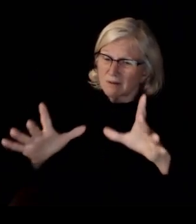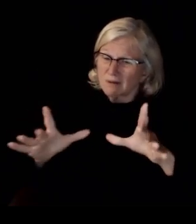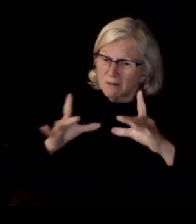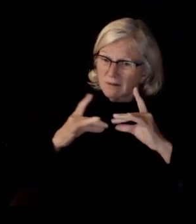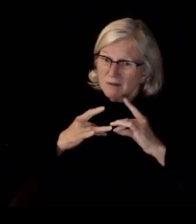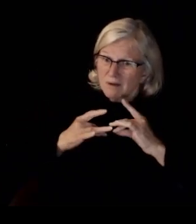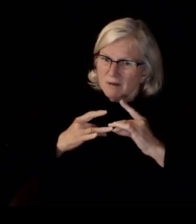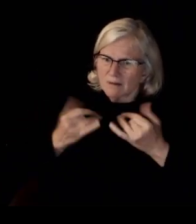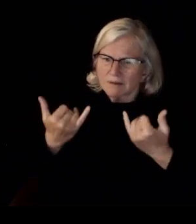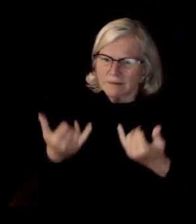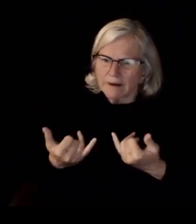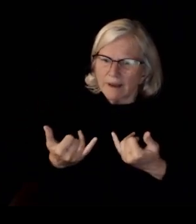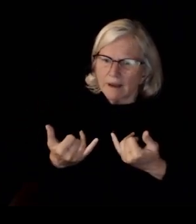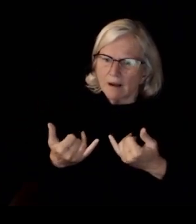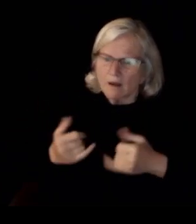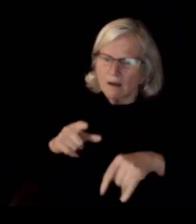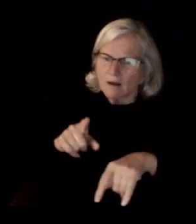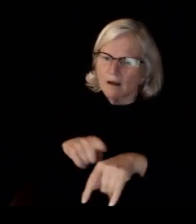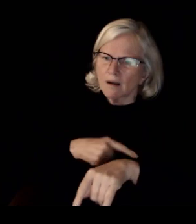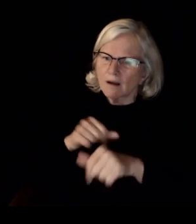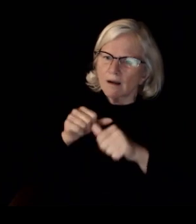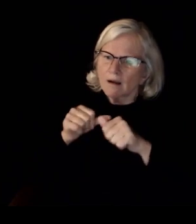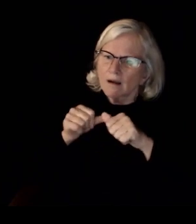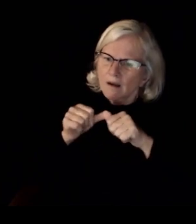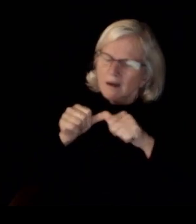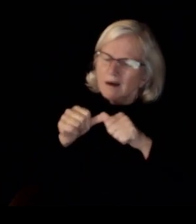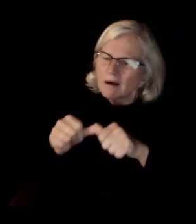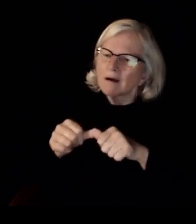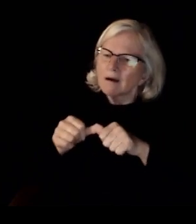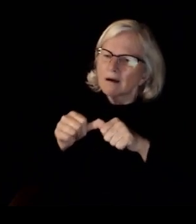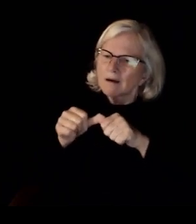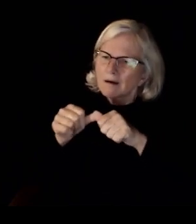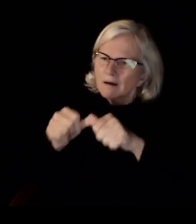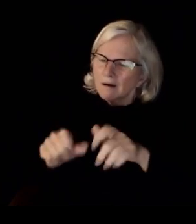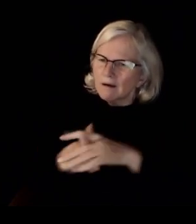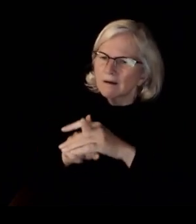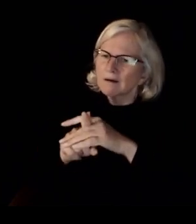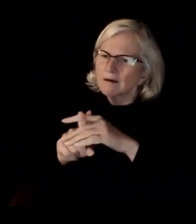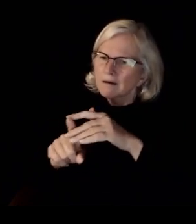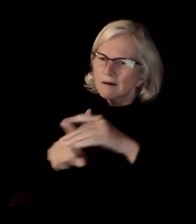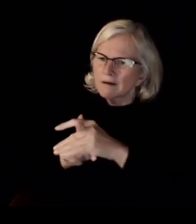symptoms at all but again that that additional critical measure which Kris just mentioned